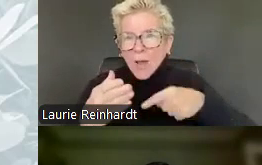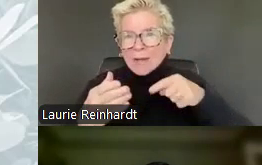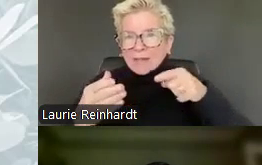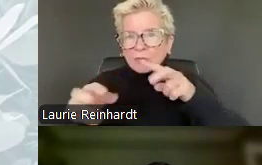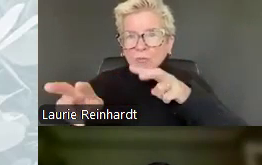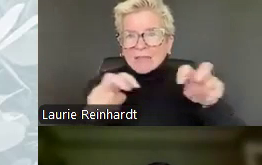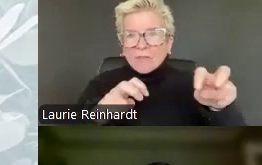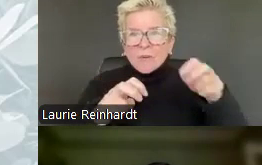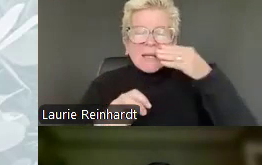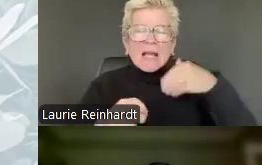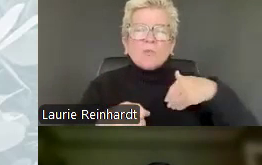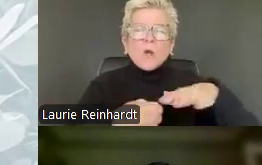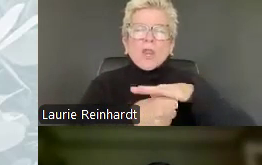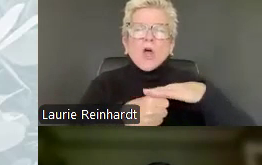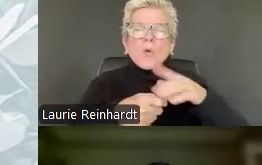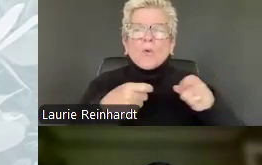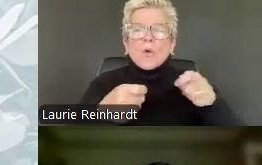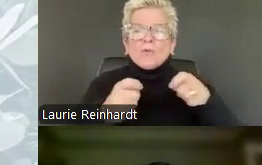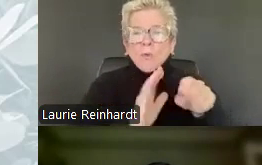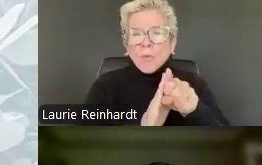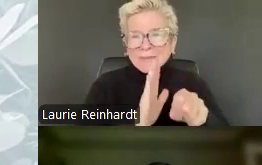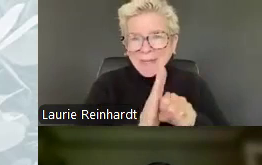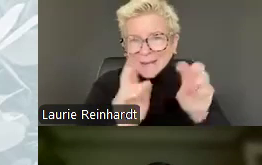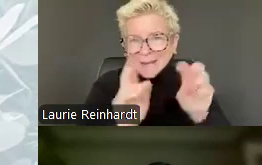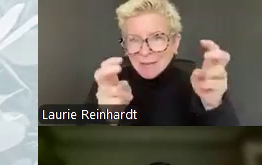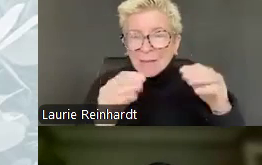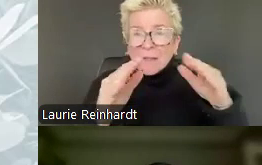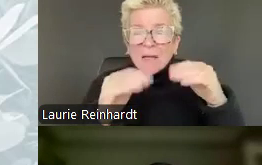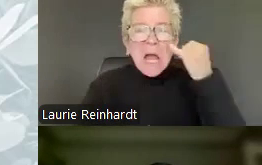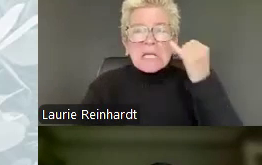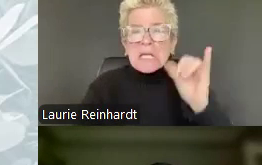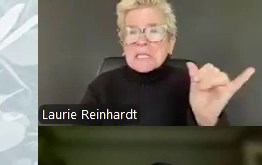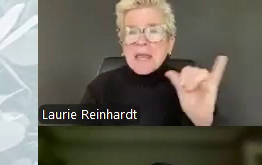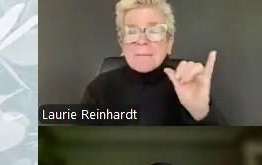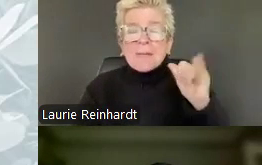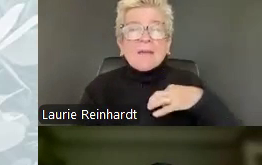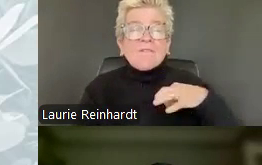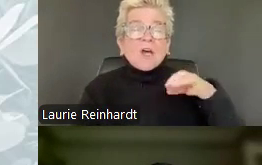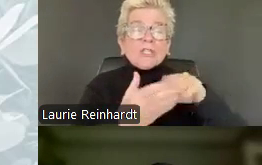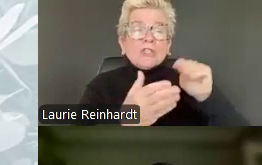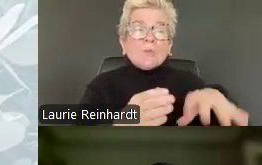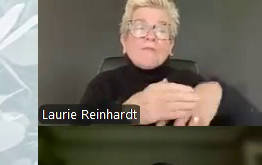same thing in regards to if you have a transfer student outside of the state or even outside of